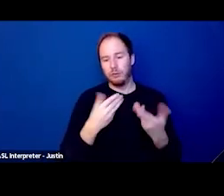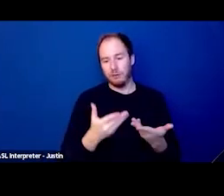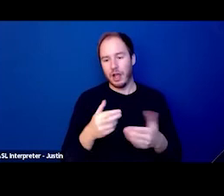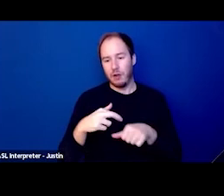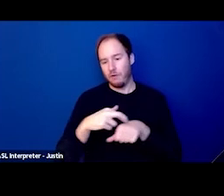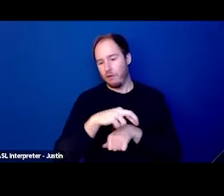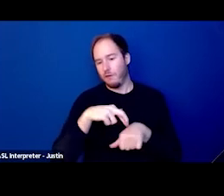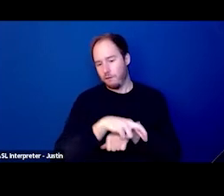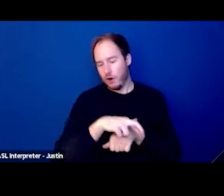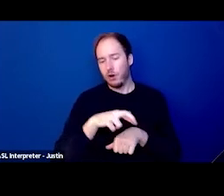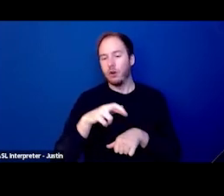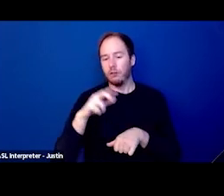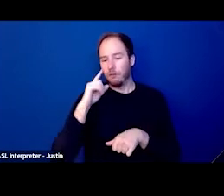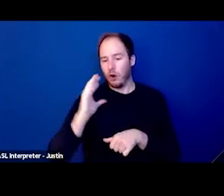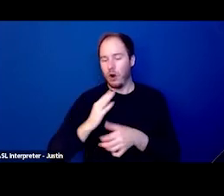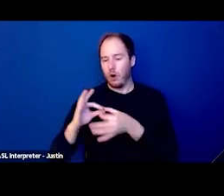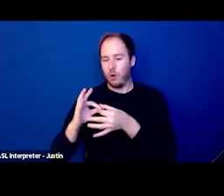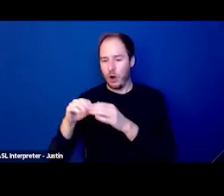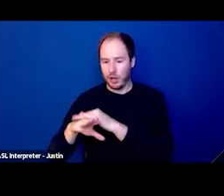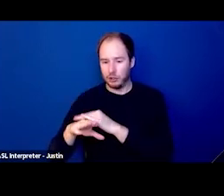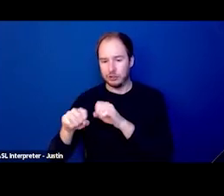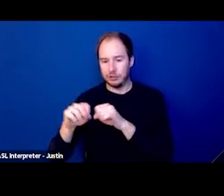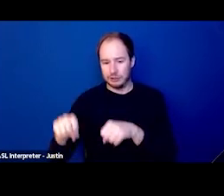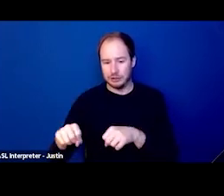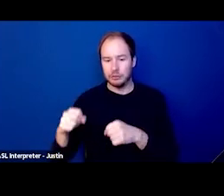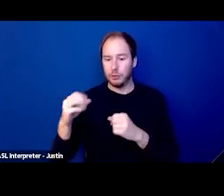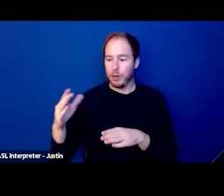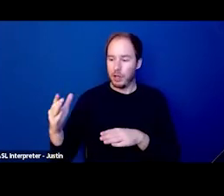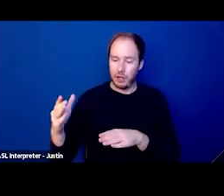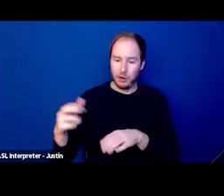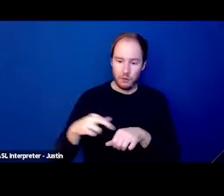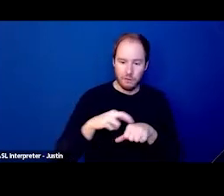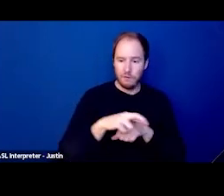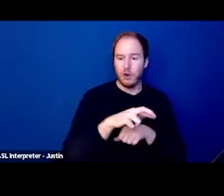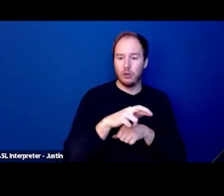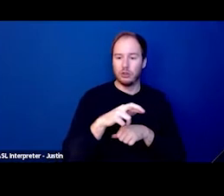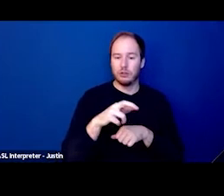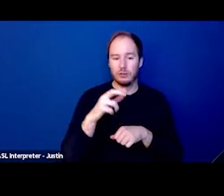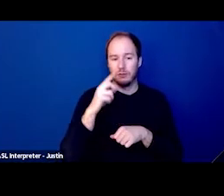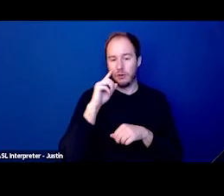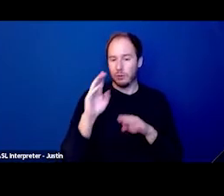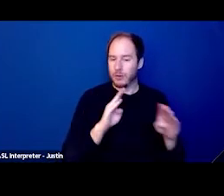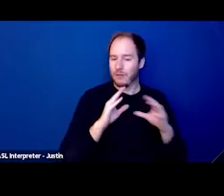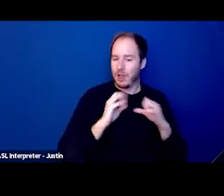through Coordinated Entry. So a lot of referrals for behavioral health housing,